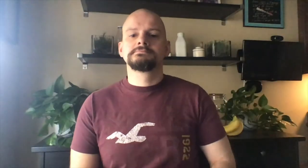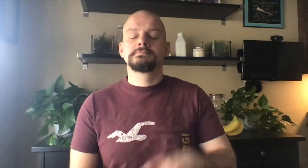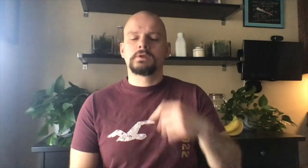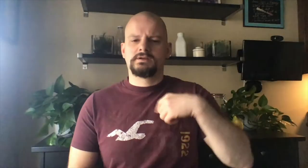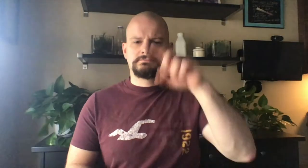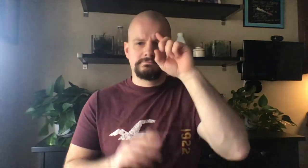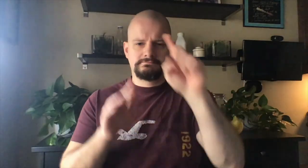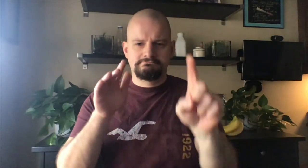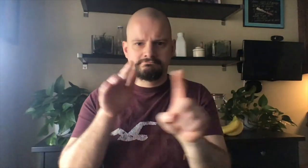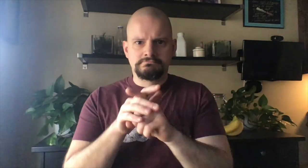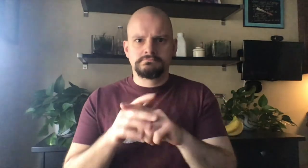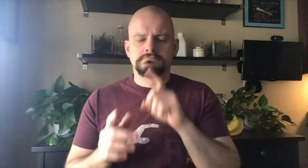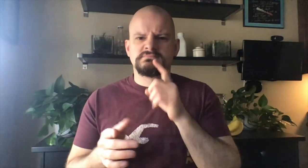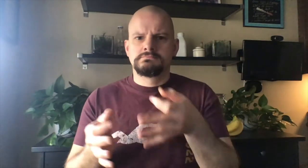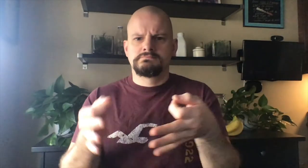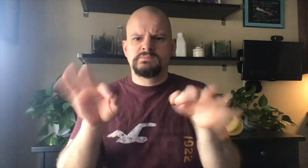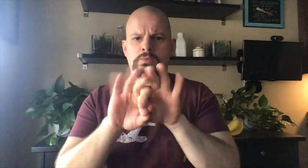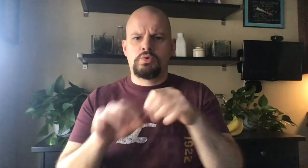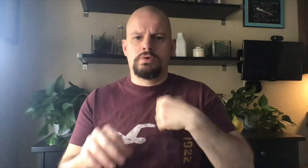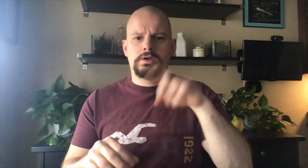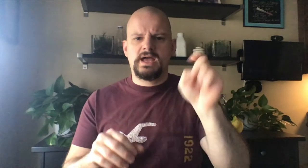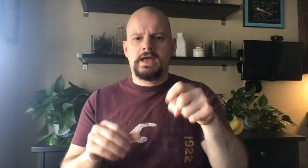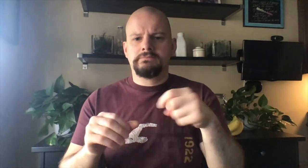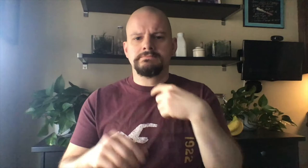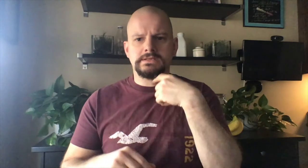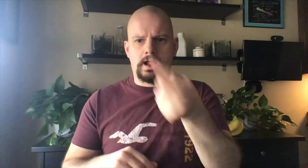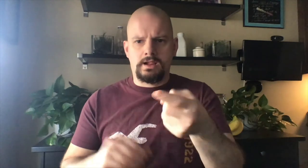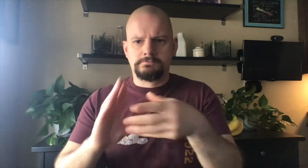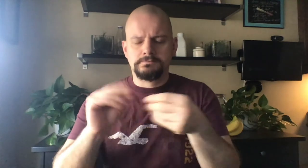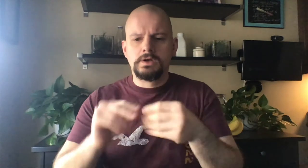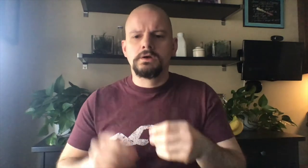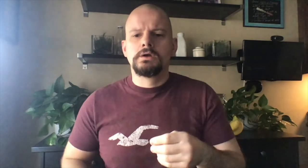Something important came up in my mind and I need to discuss it.